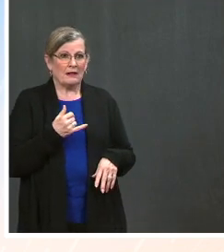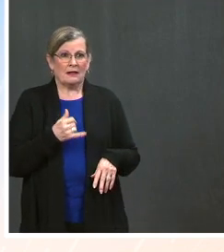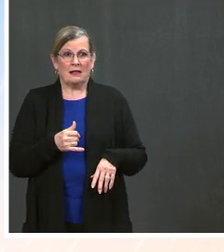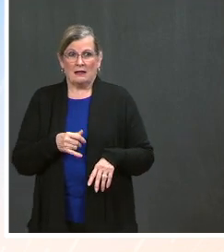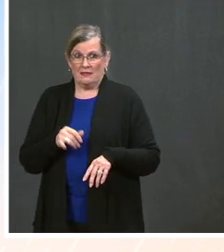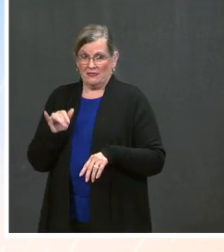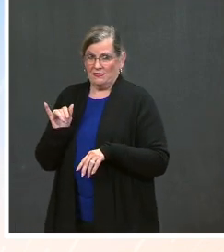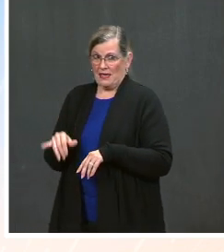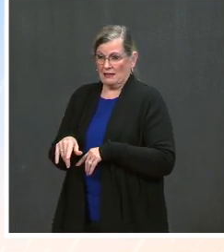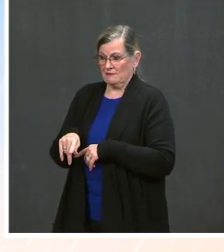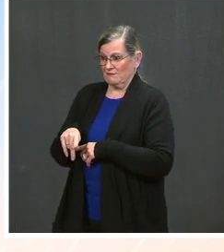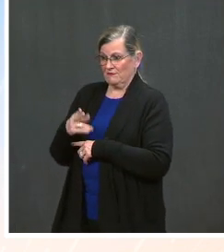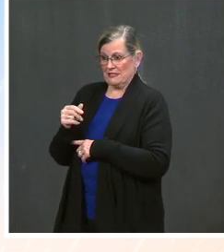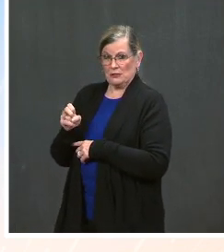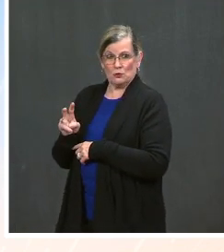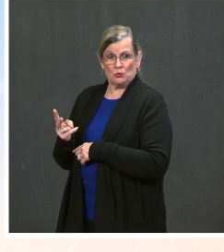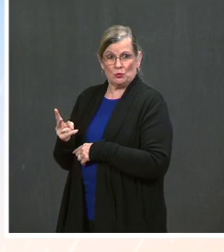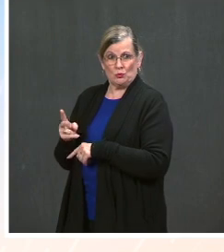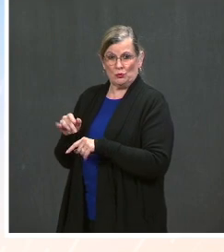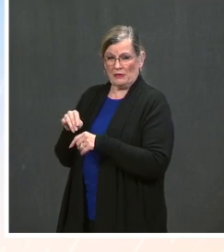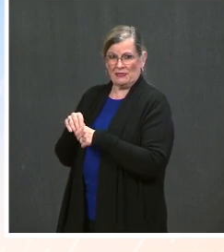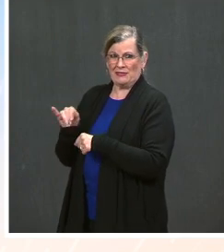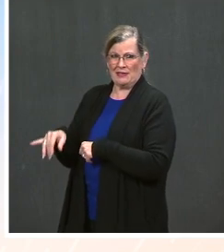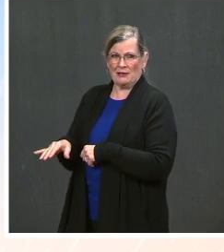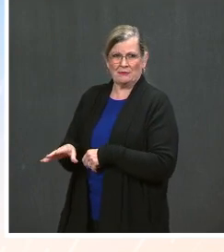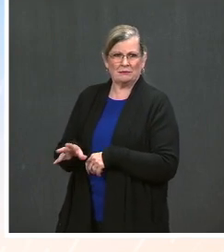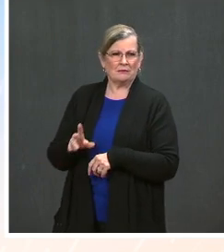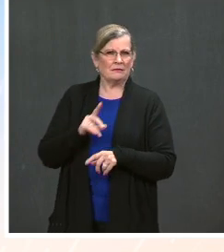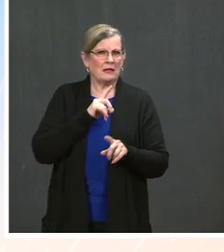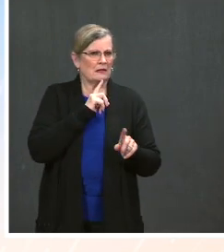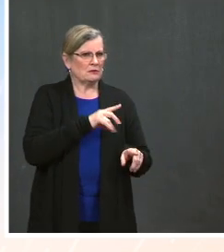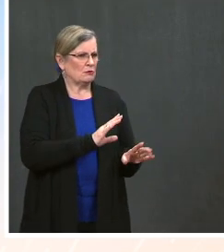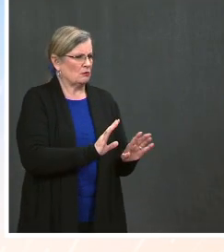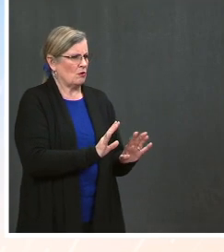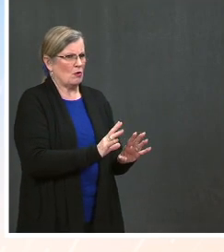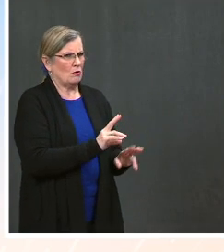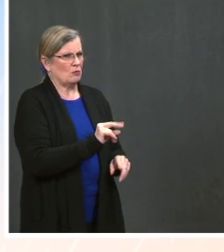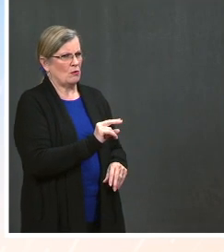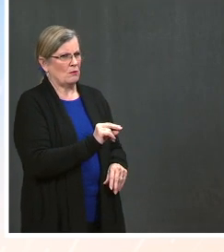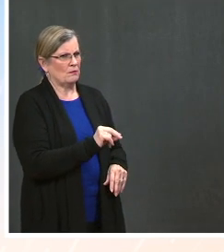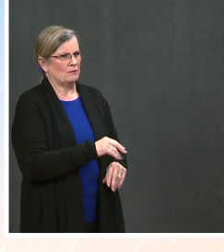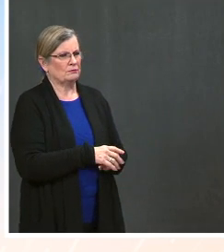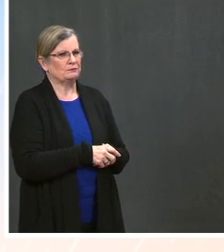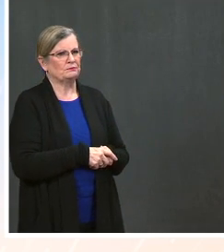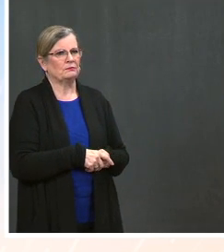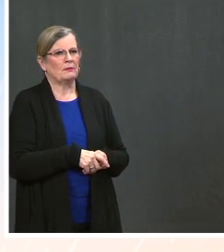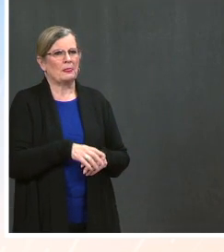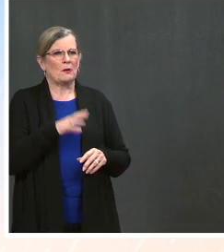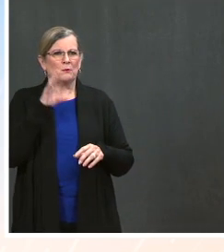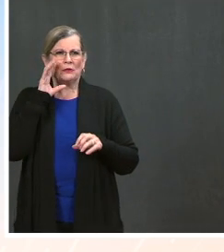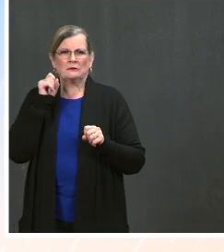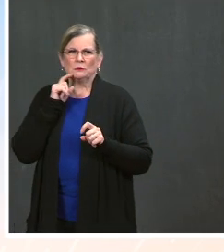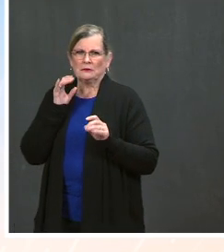The Press: And then on today's job numbers, one of the things we noticed was that the unemployment rate for Asian Americans went up almost a full percentage point,